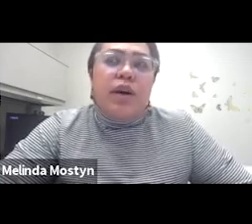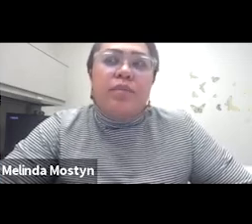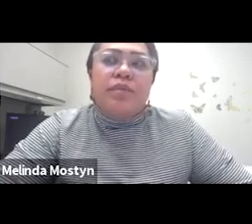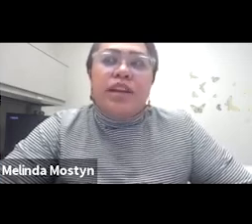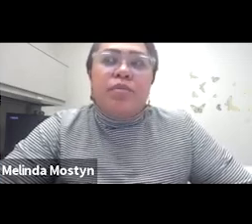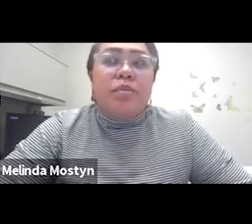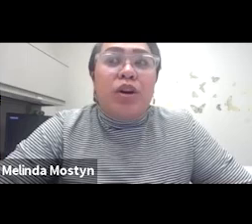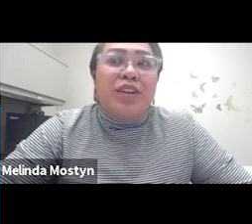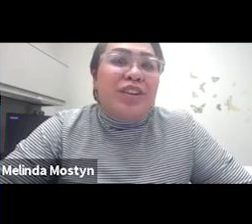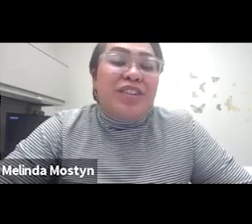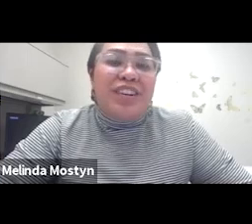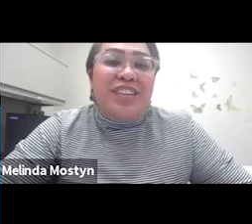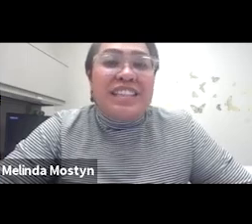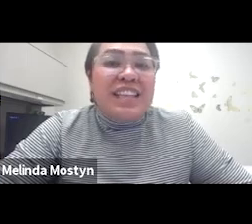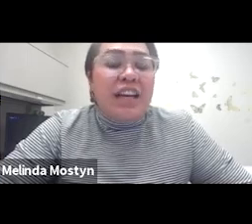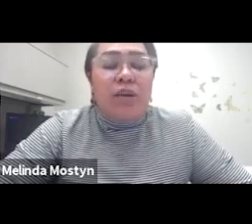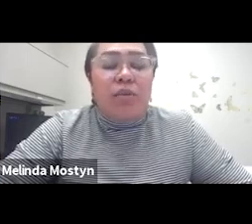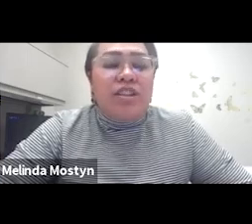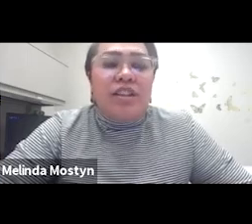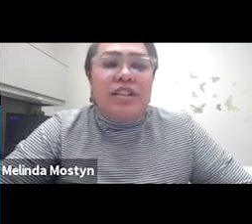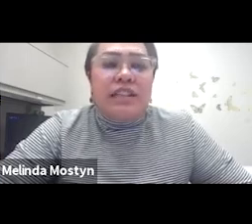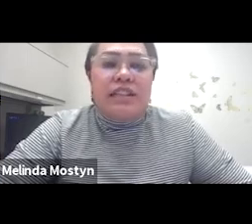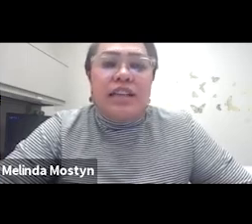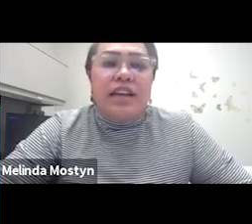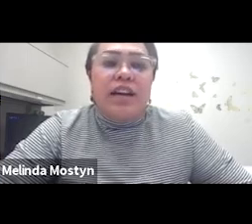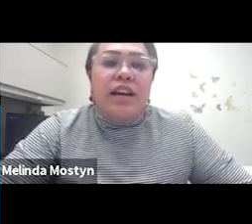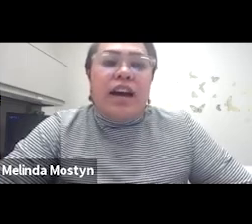if people out there are listening and watch this can see